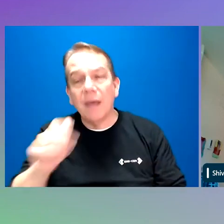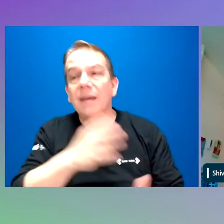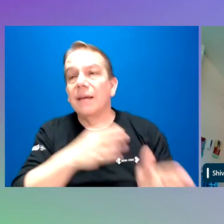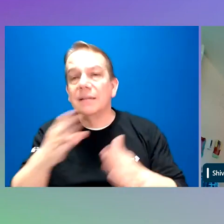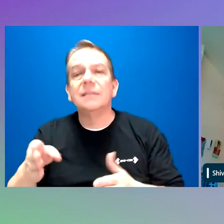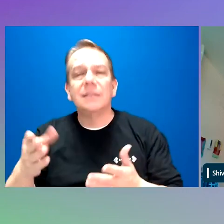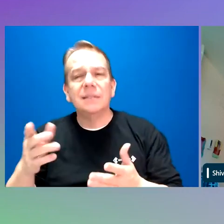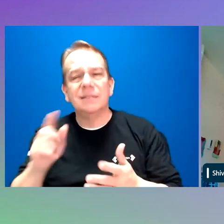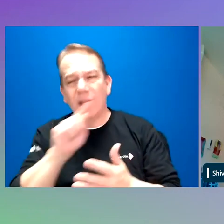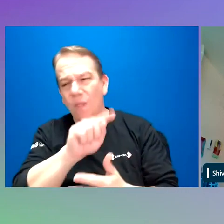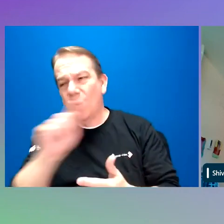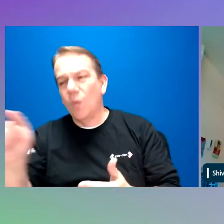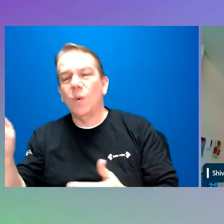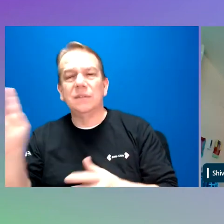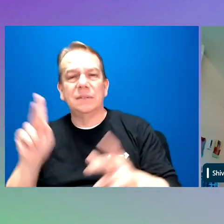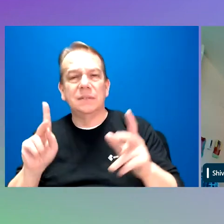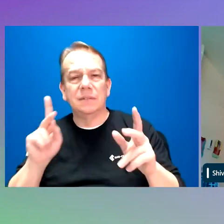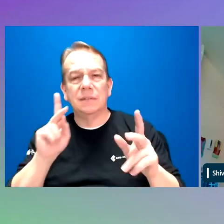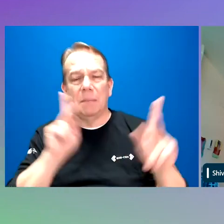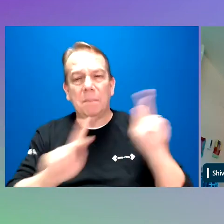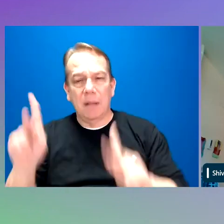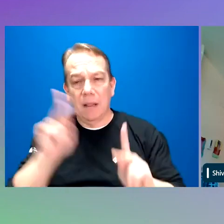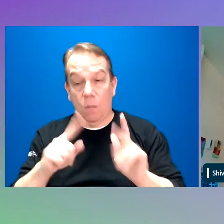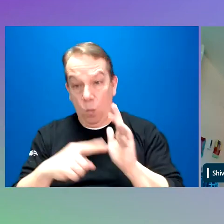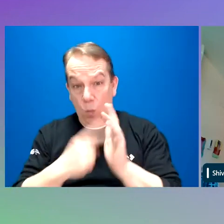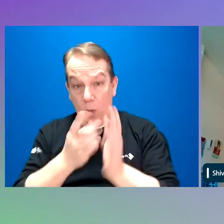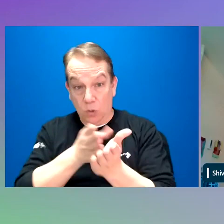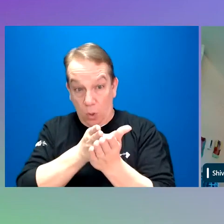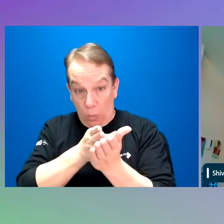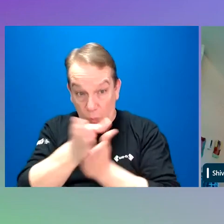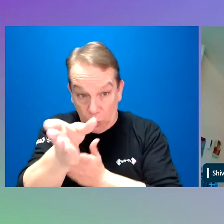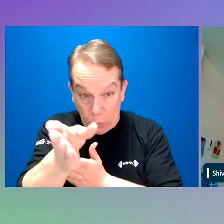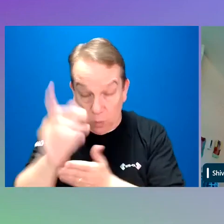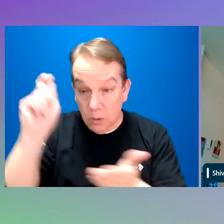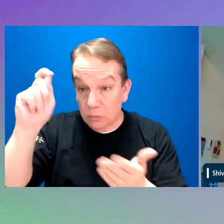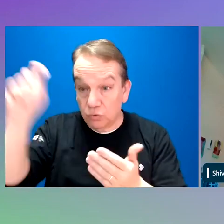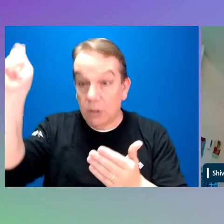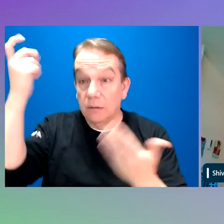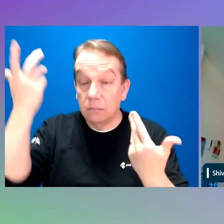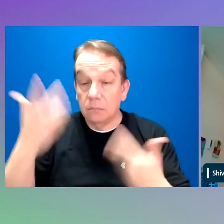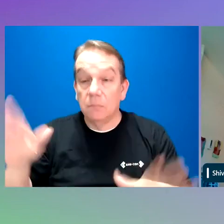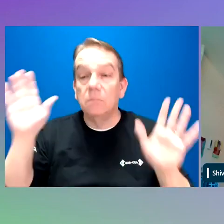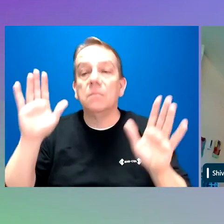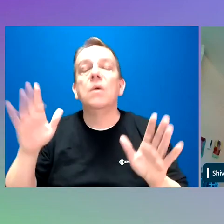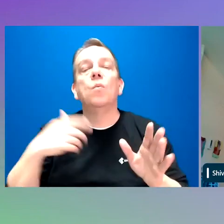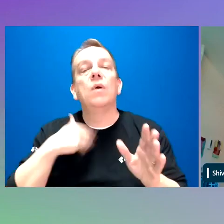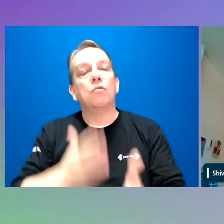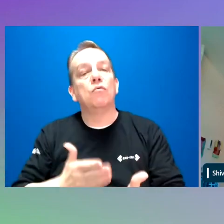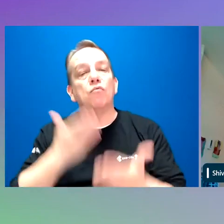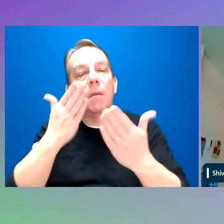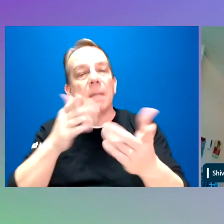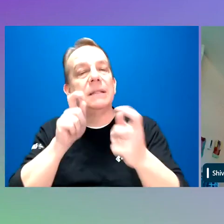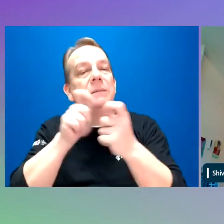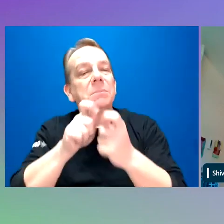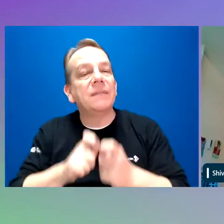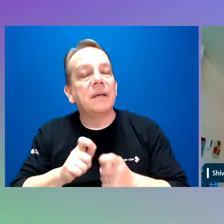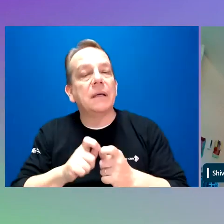route, then we recommend, uh, the, the specific modules, um,